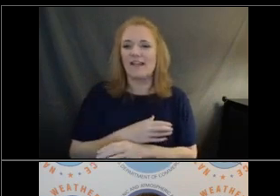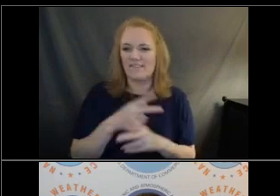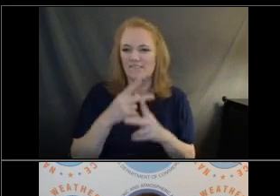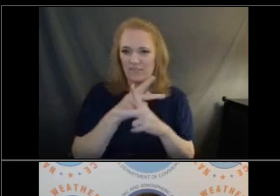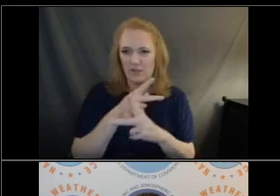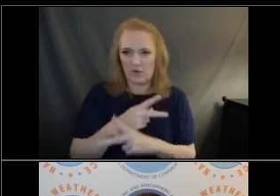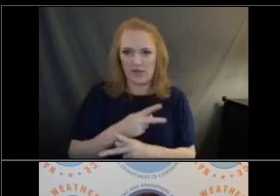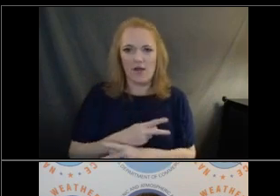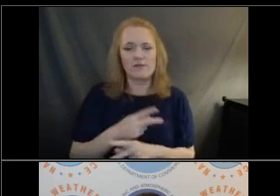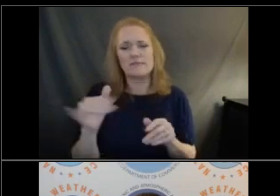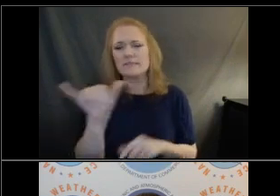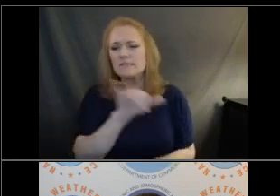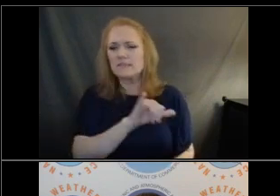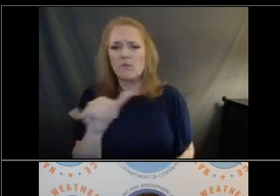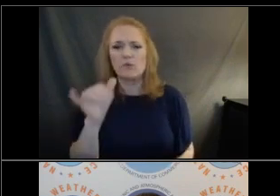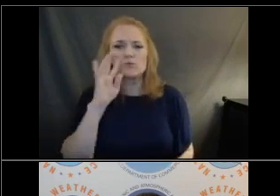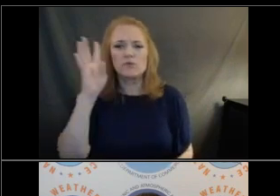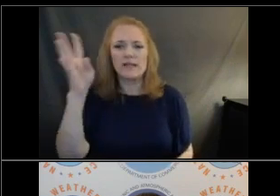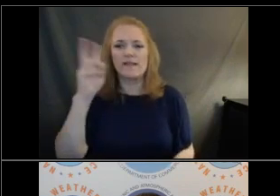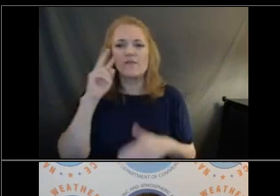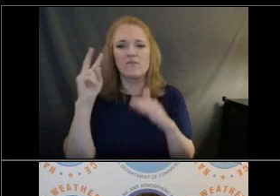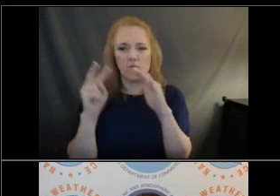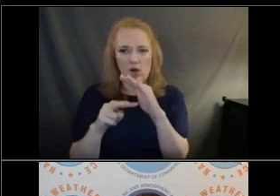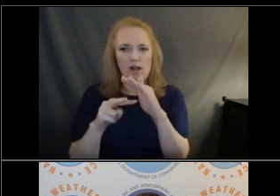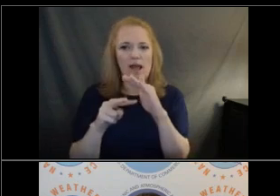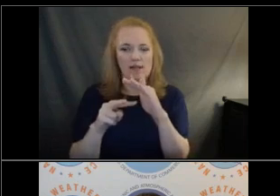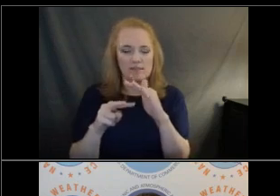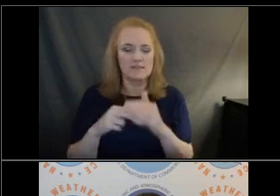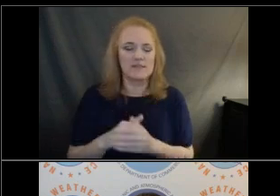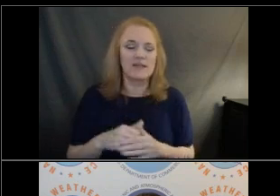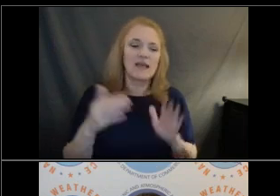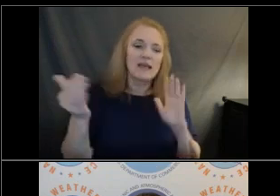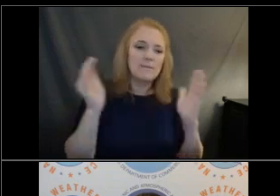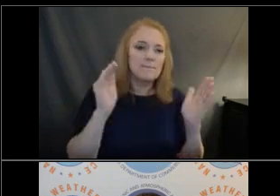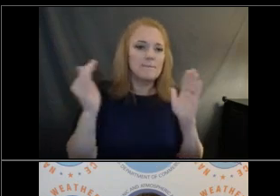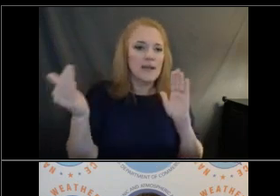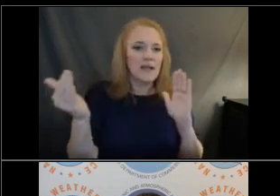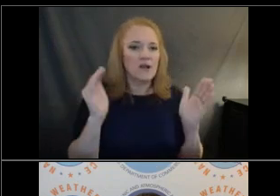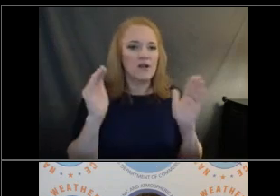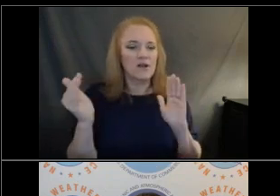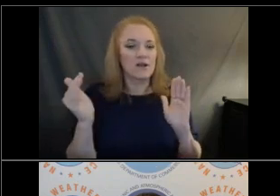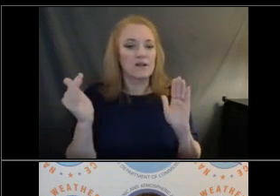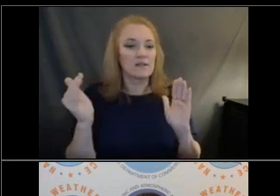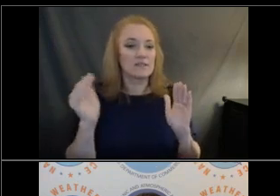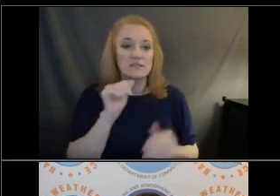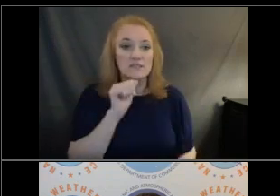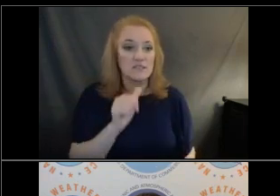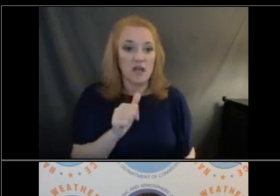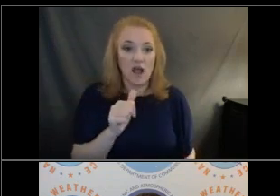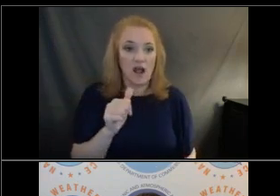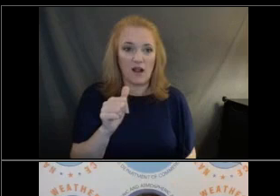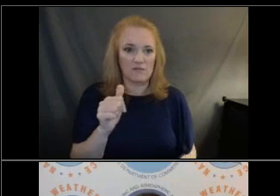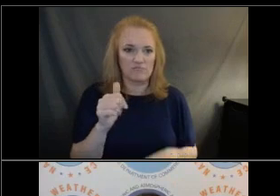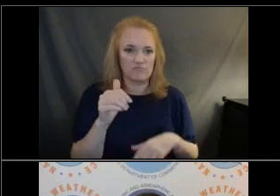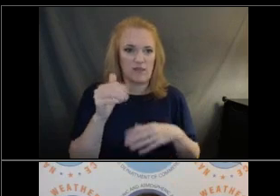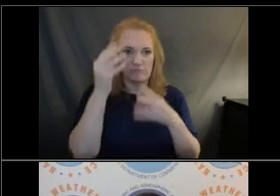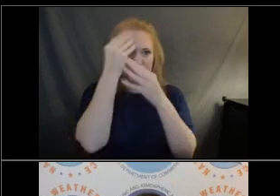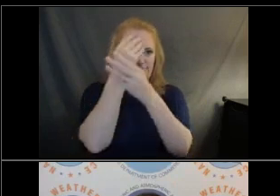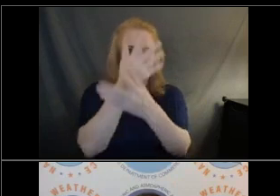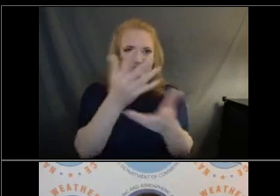we're using to create our forecasts and compare them. Those are not readily available as of yet,